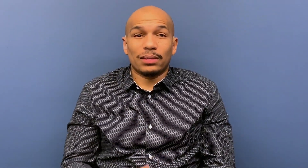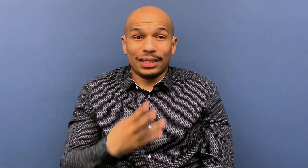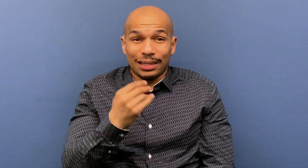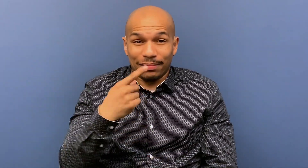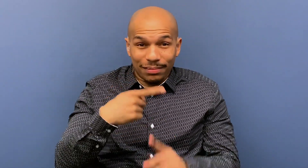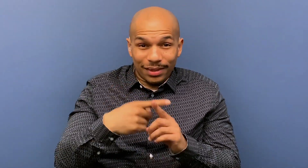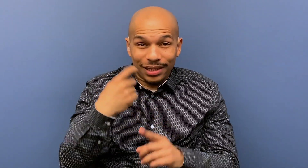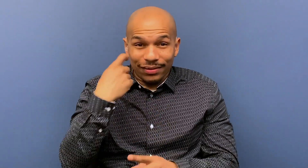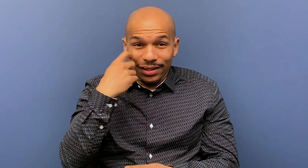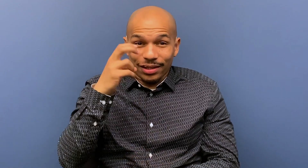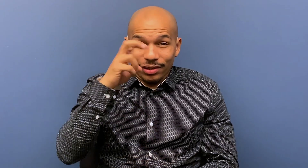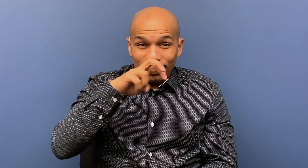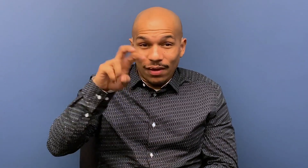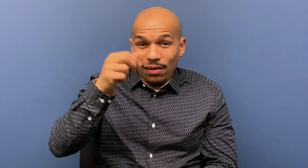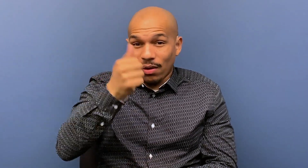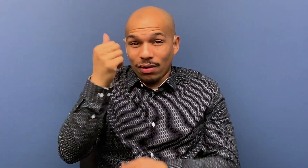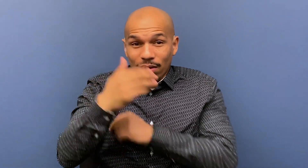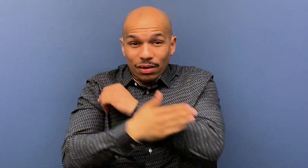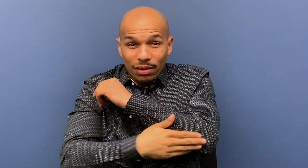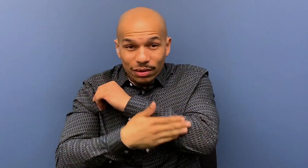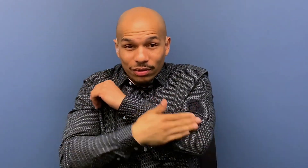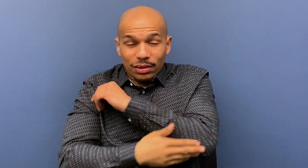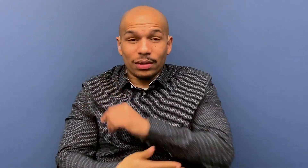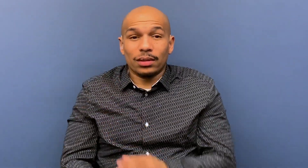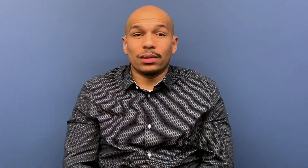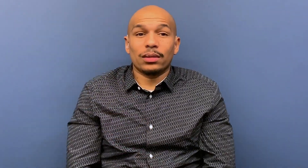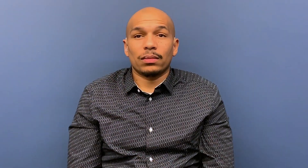and recently traveled to an area with ongoing spread of coronavirus,